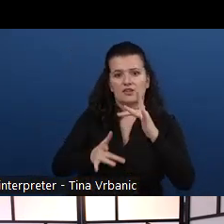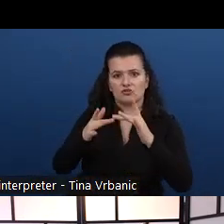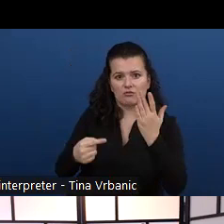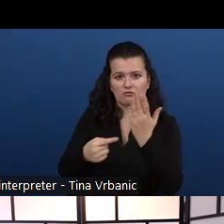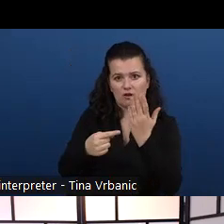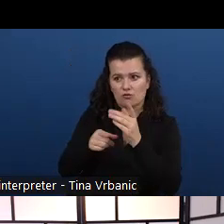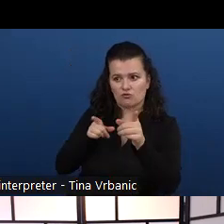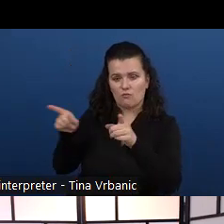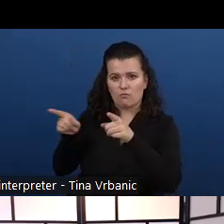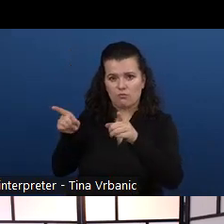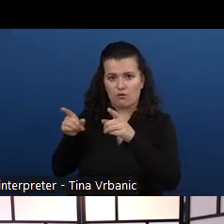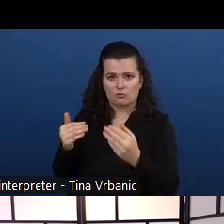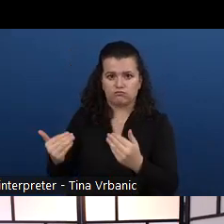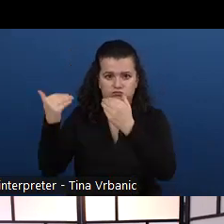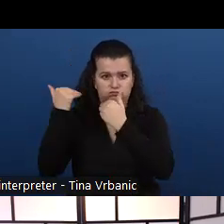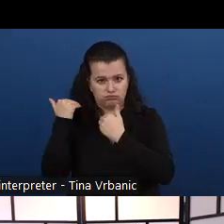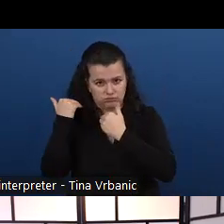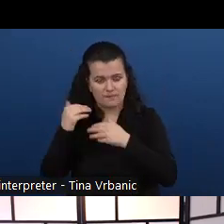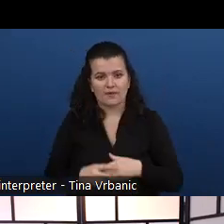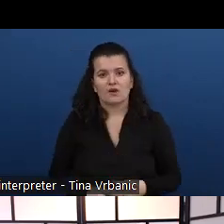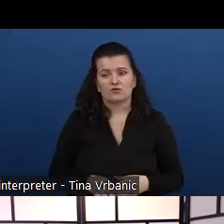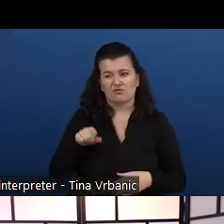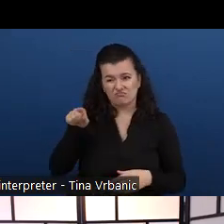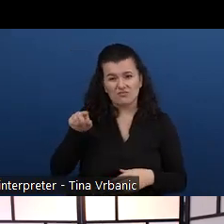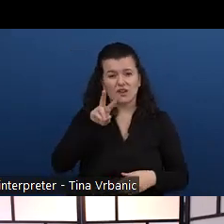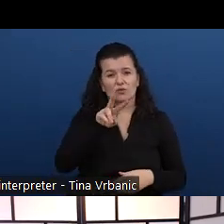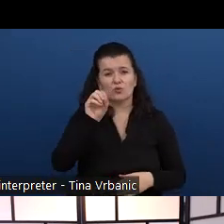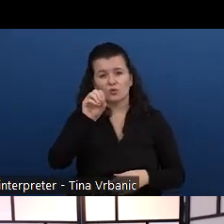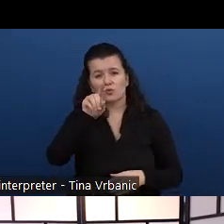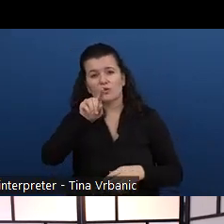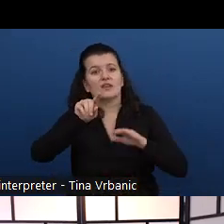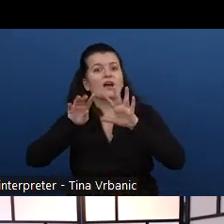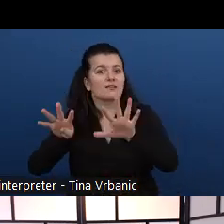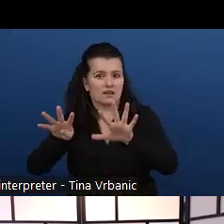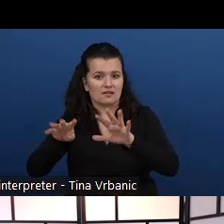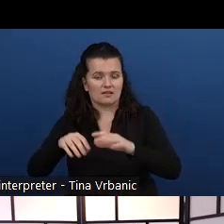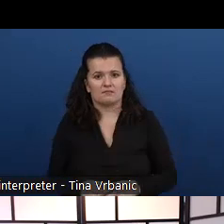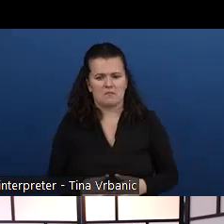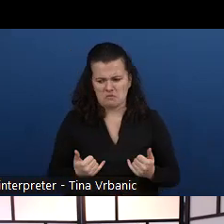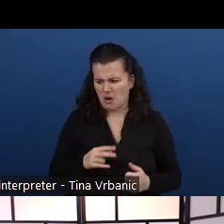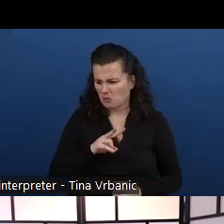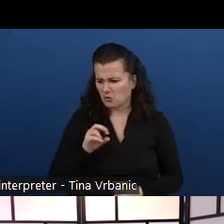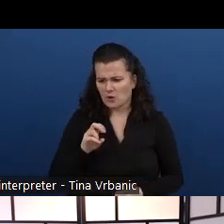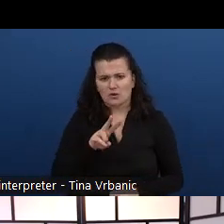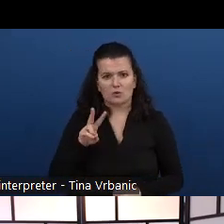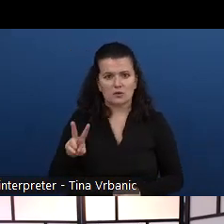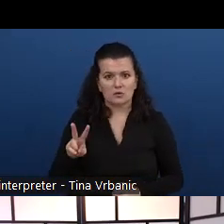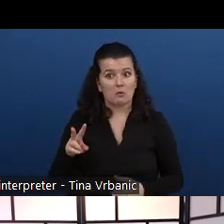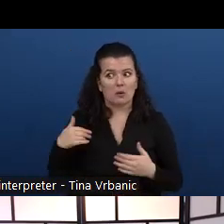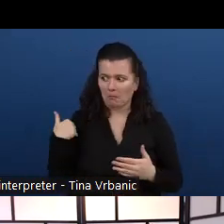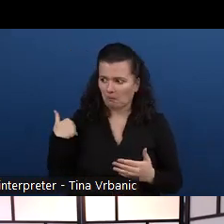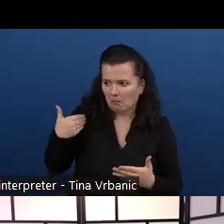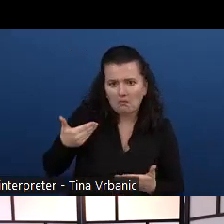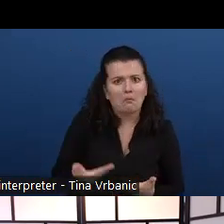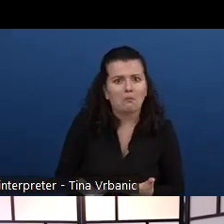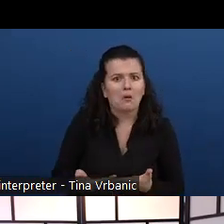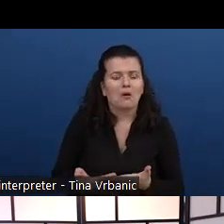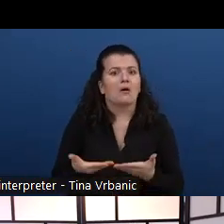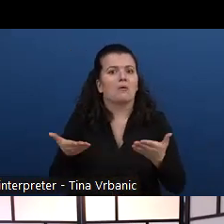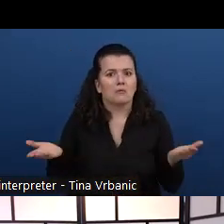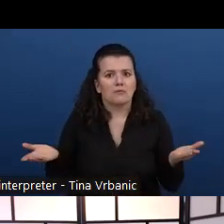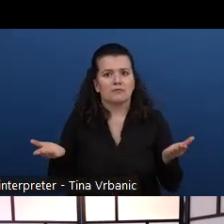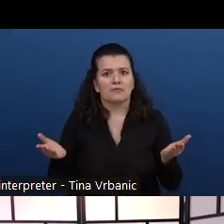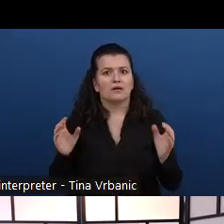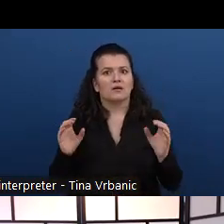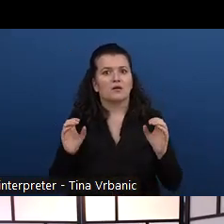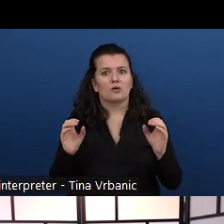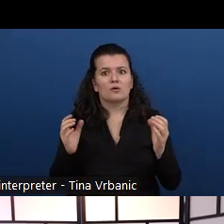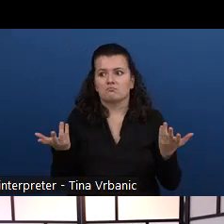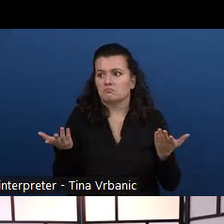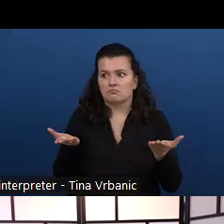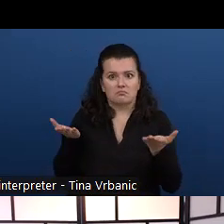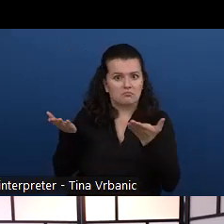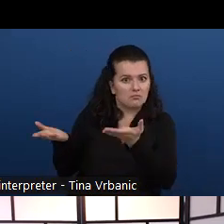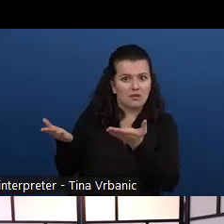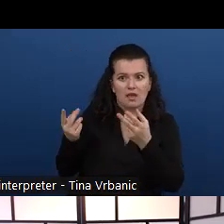So it was in 2019 through 2022, and we still don't have any means to give the administration